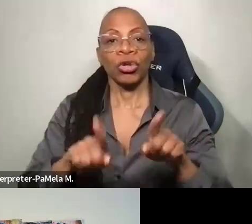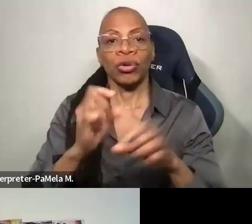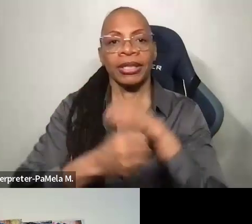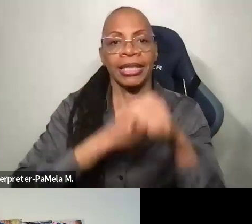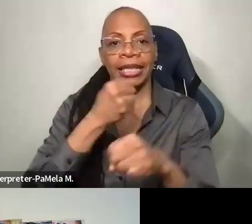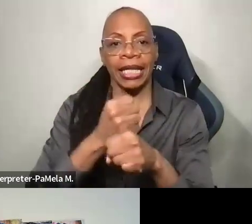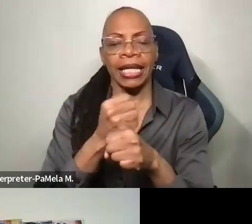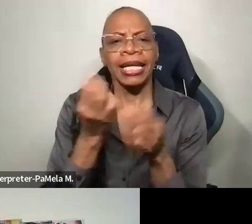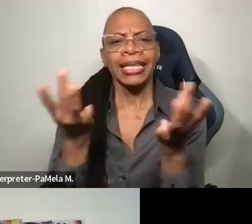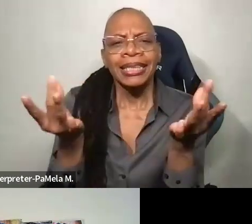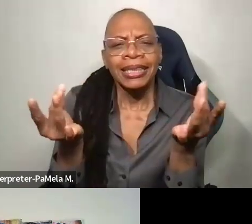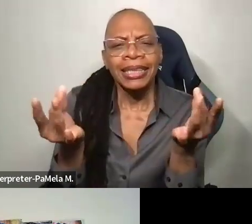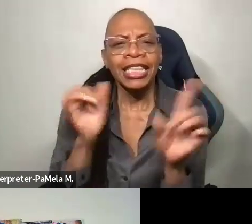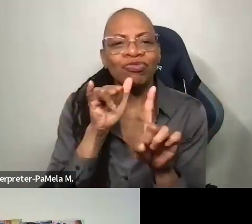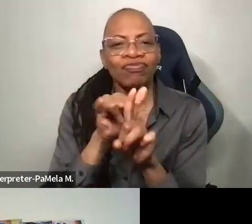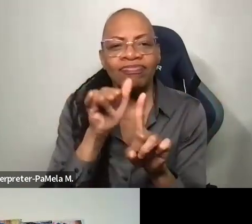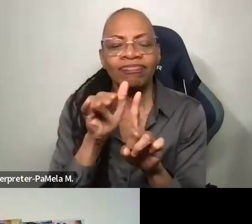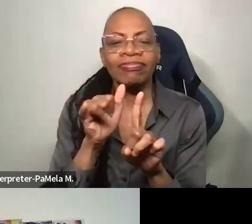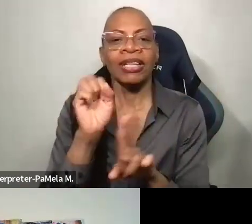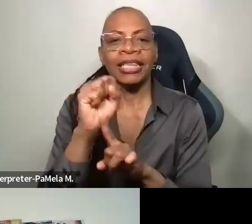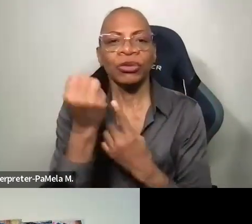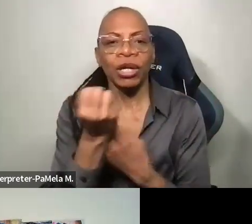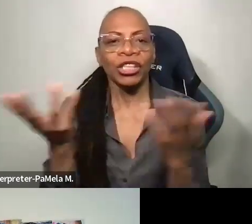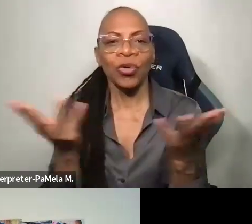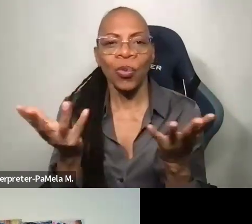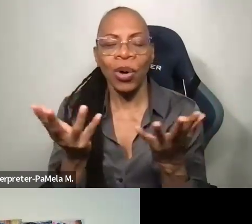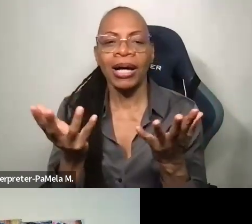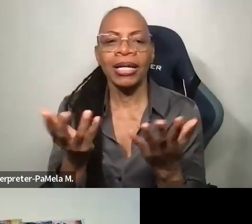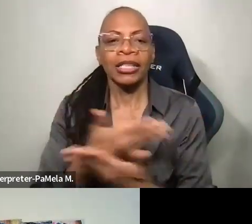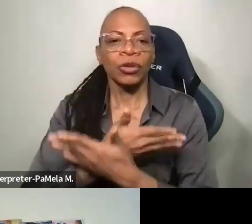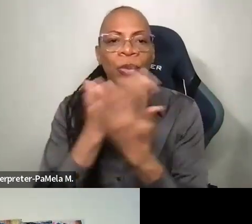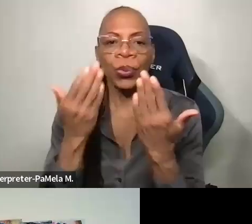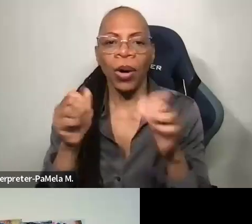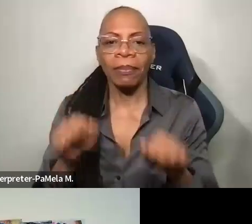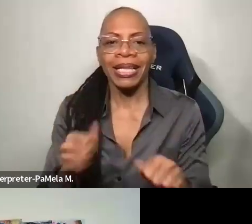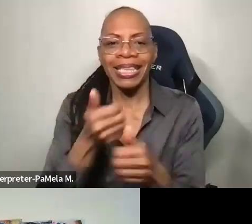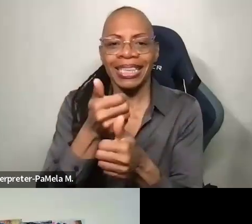The tricky thing about this question is that there is no ability in HMIS right now